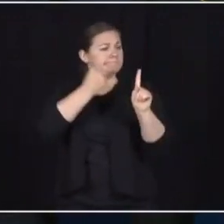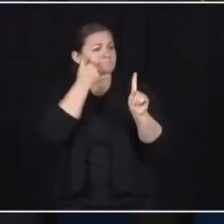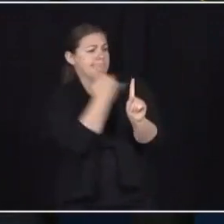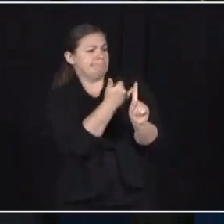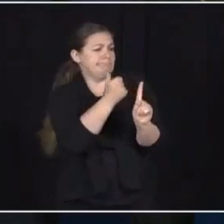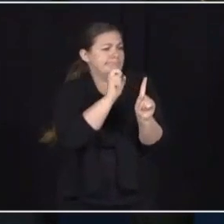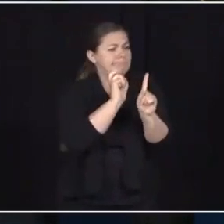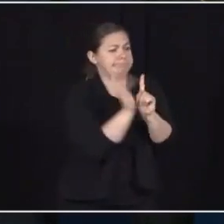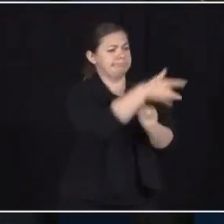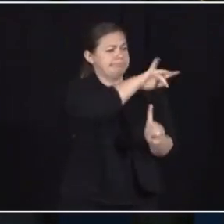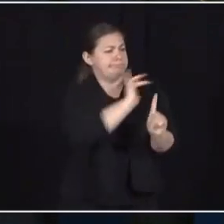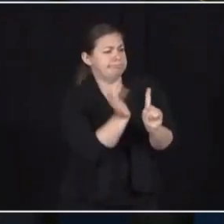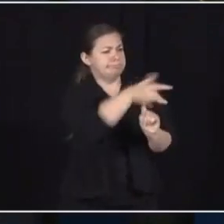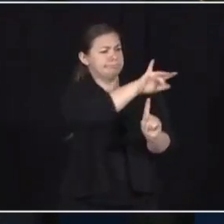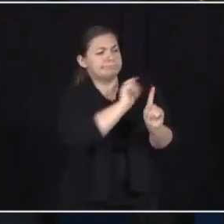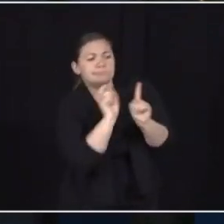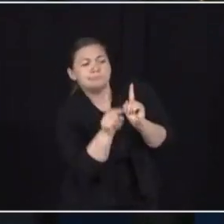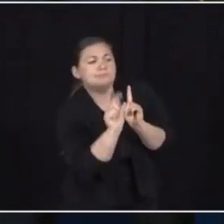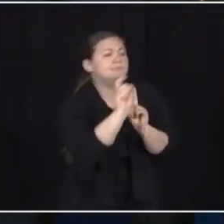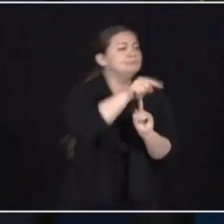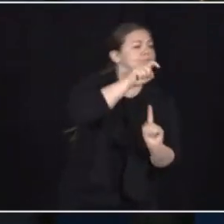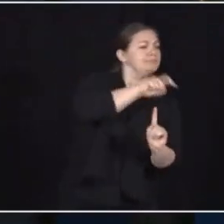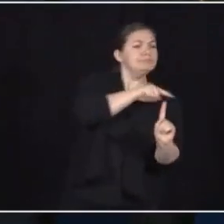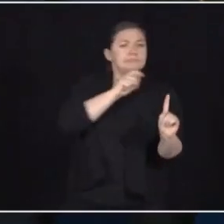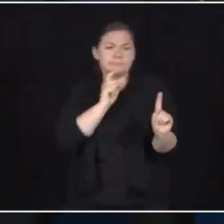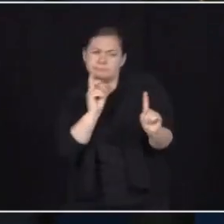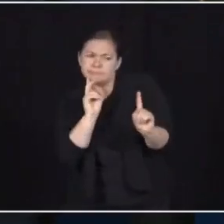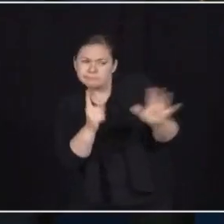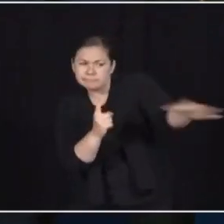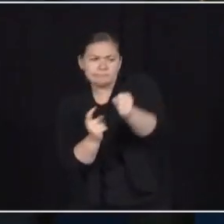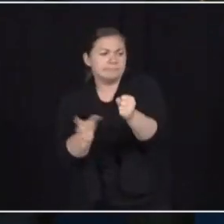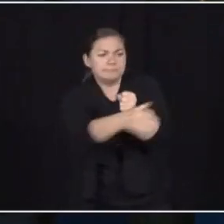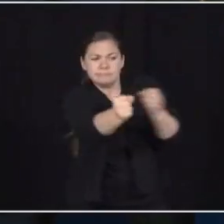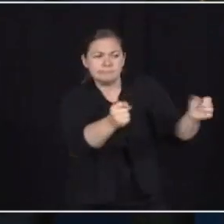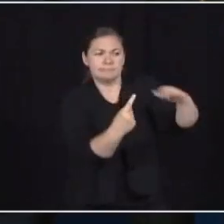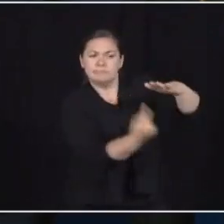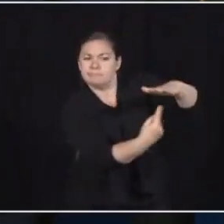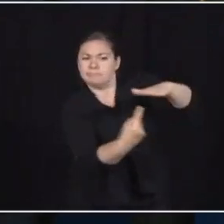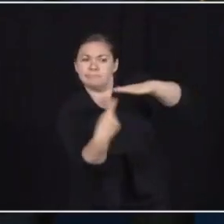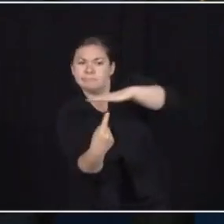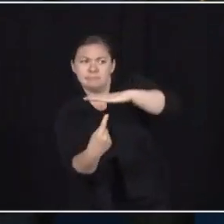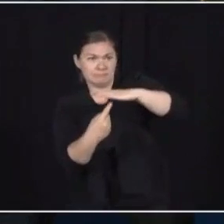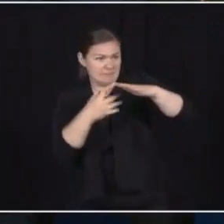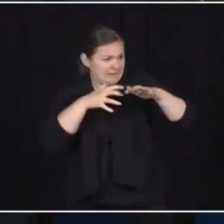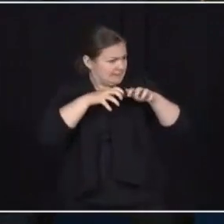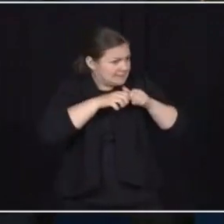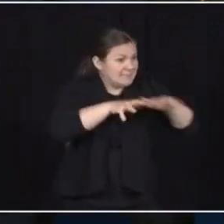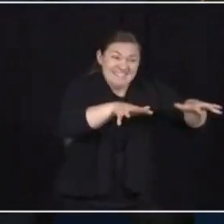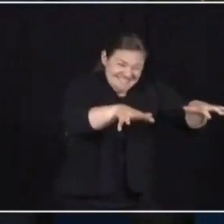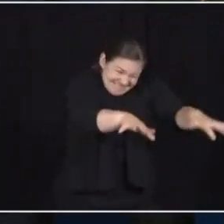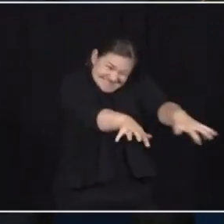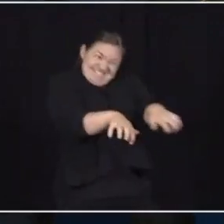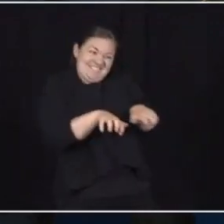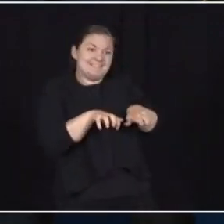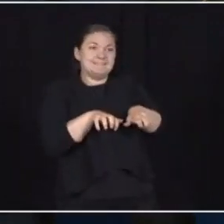rapid case and contact management to ensure that we identify and isolate new cases to contain the spread of COVID-19.